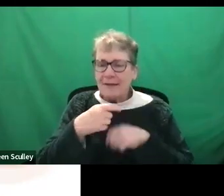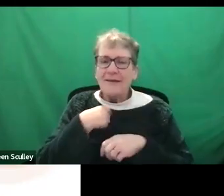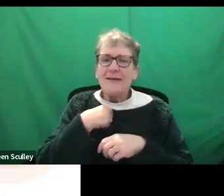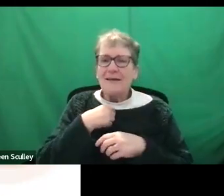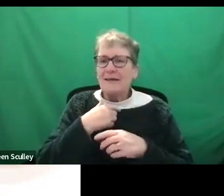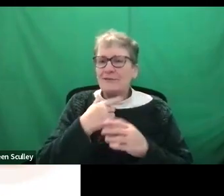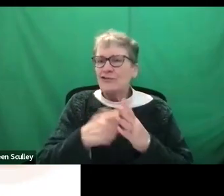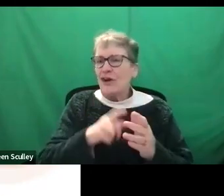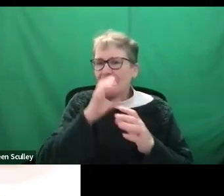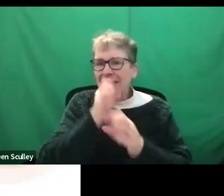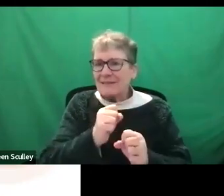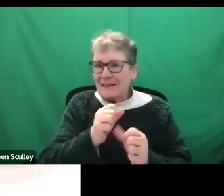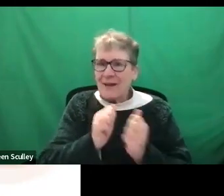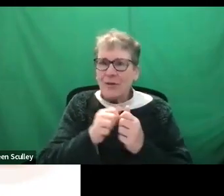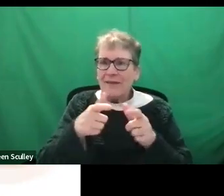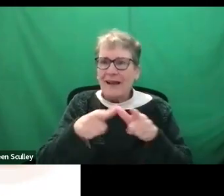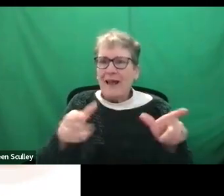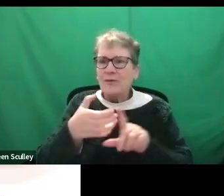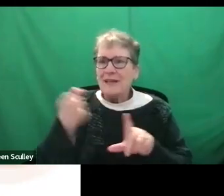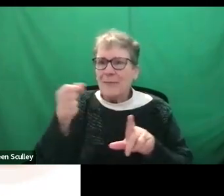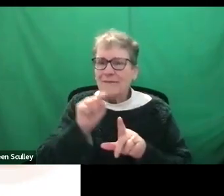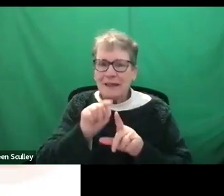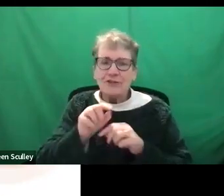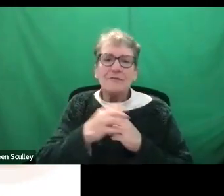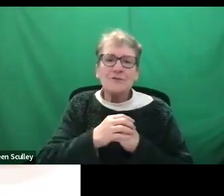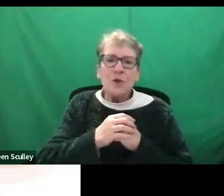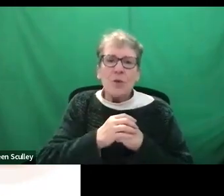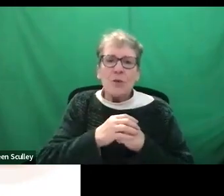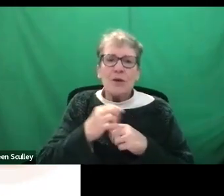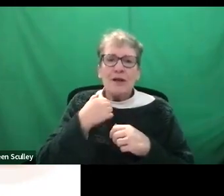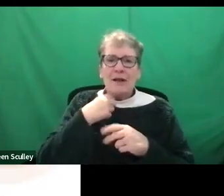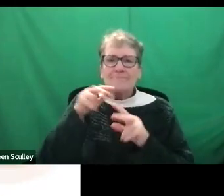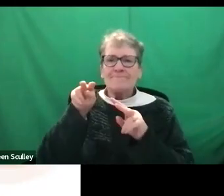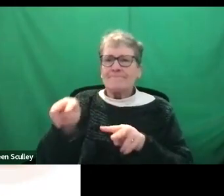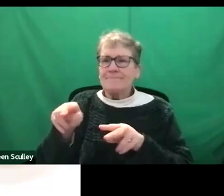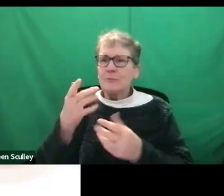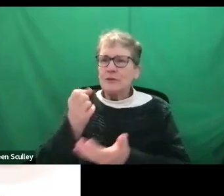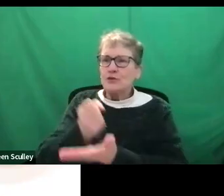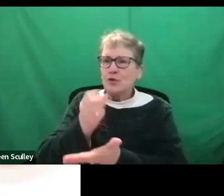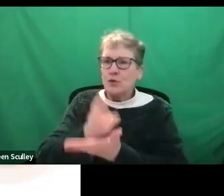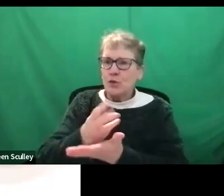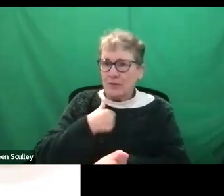It is a doctorate in social work. Through that program, I found the, um...